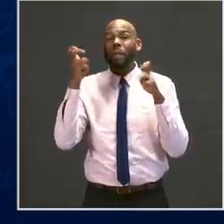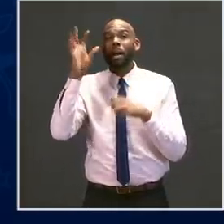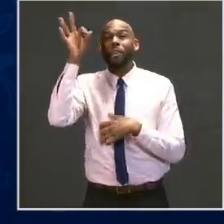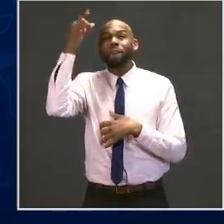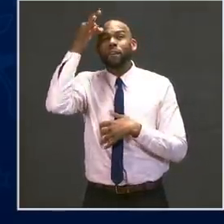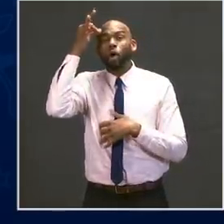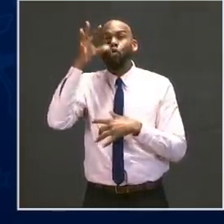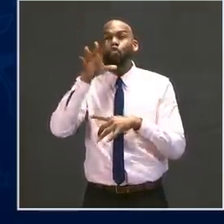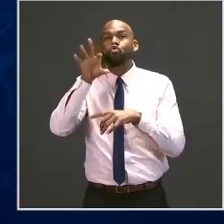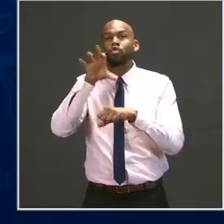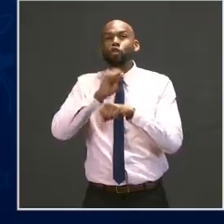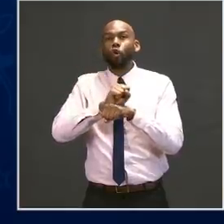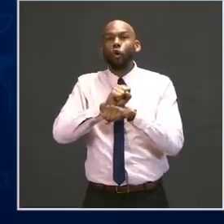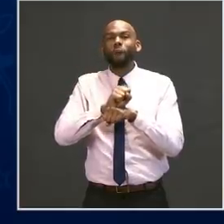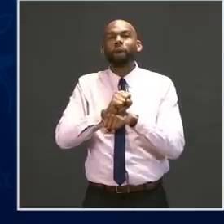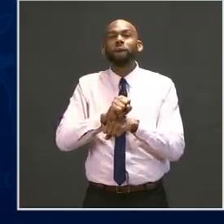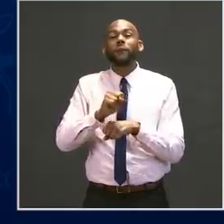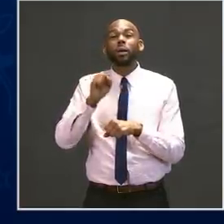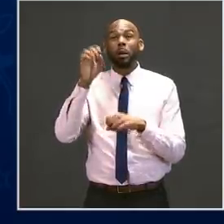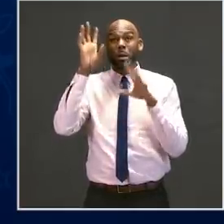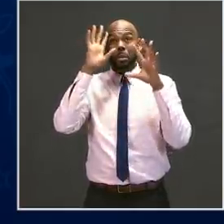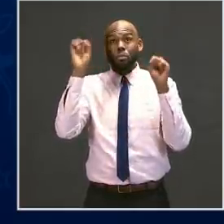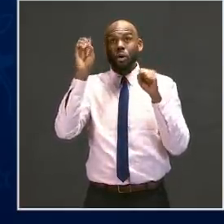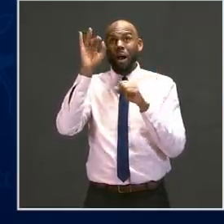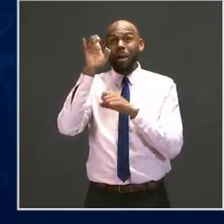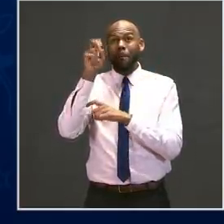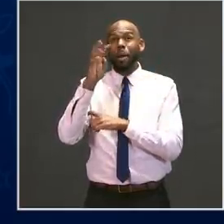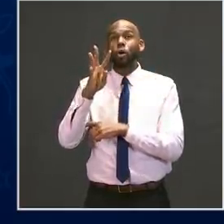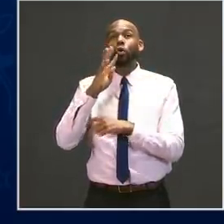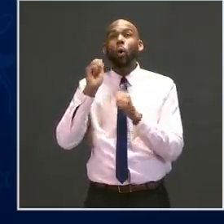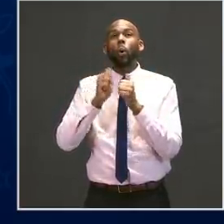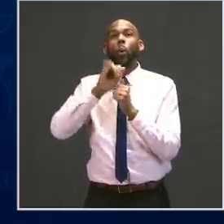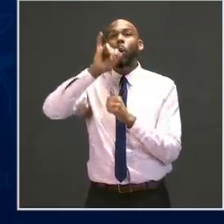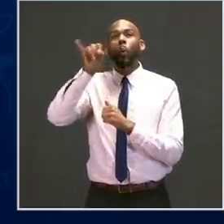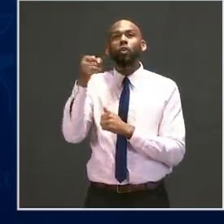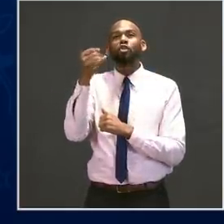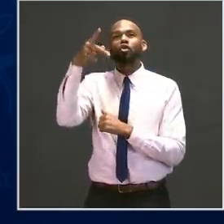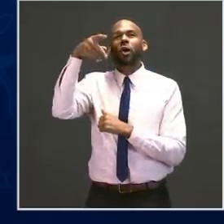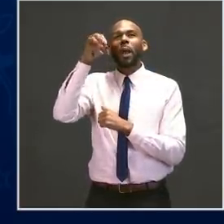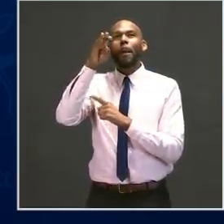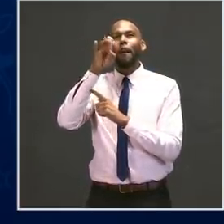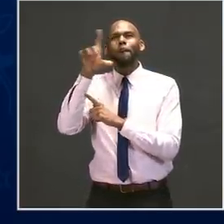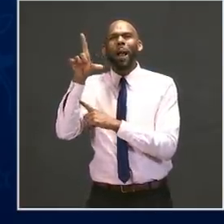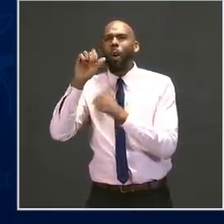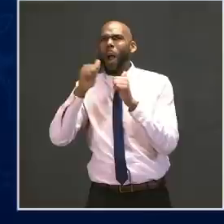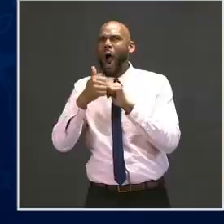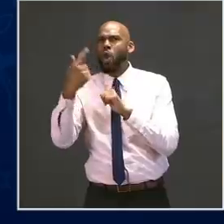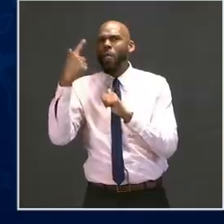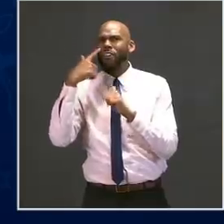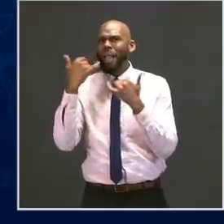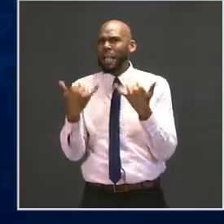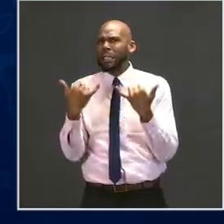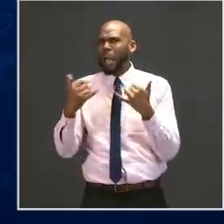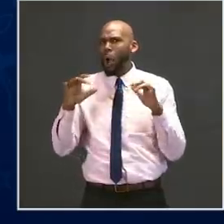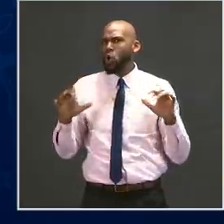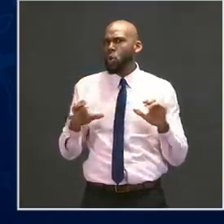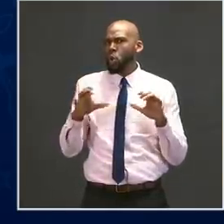Has President Biden spoken yet to Jay Powell? And how does he think the Federal Reserve Chair is doing his job? Ms. Psaki: I don't have any calls to read out.